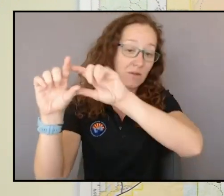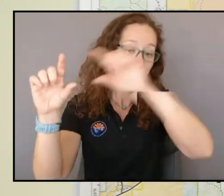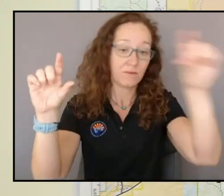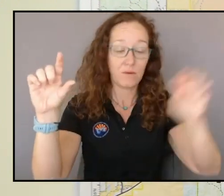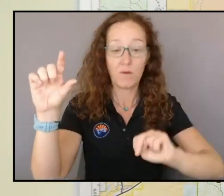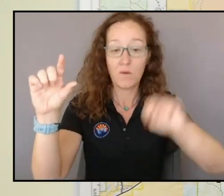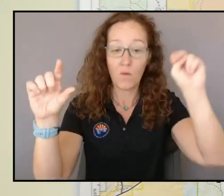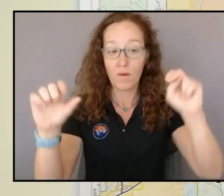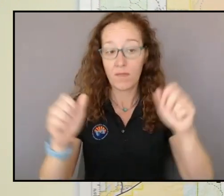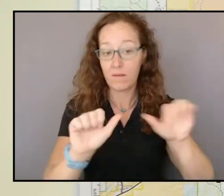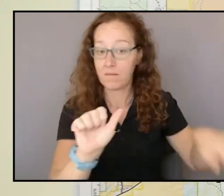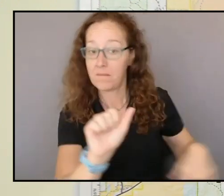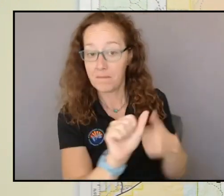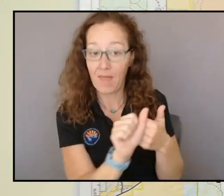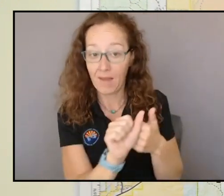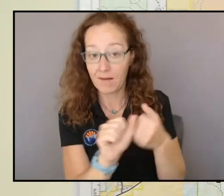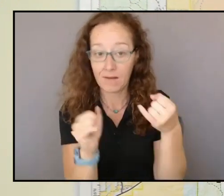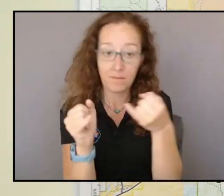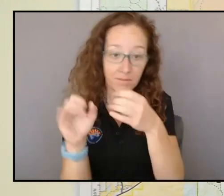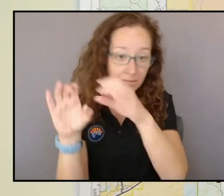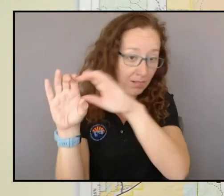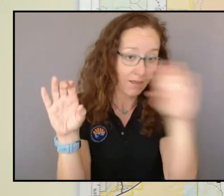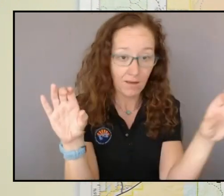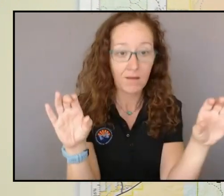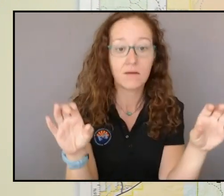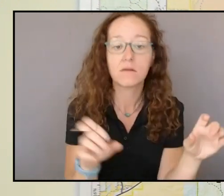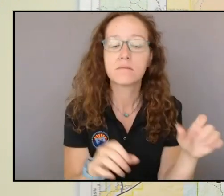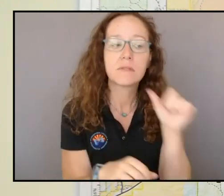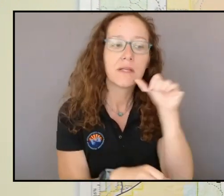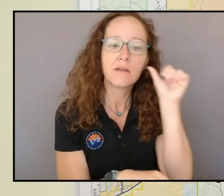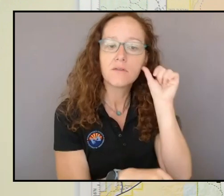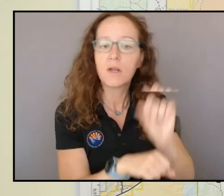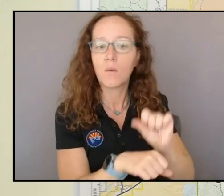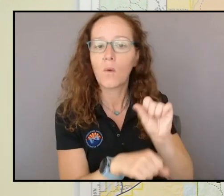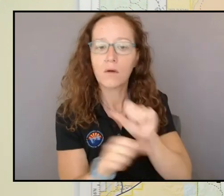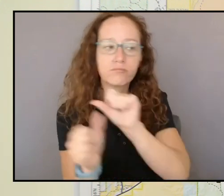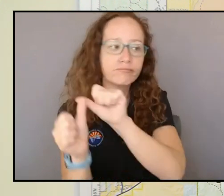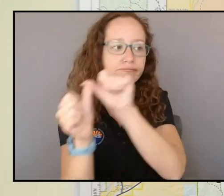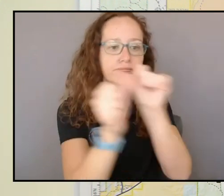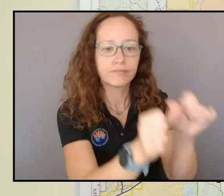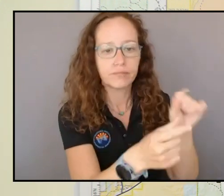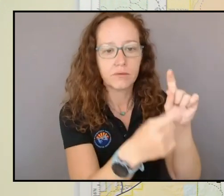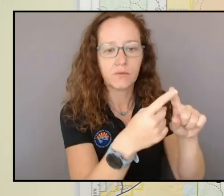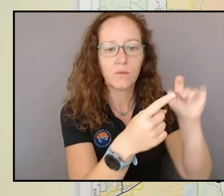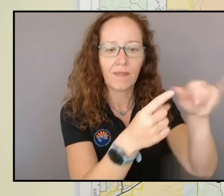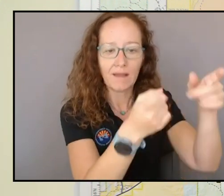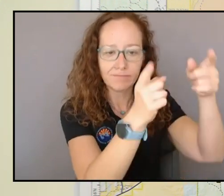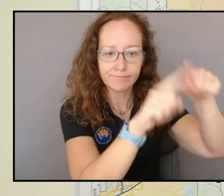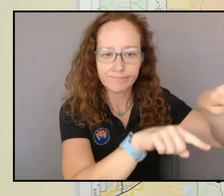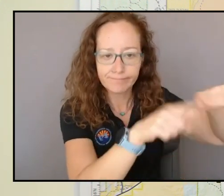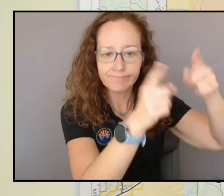all the way up to this little double parentheses here that signifies the division break and they're continuing to